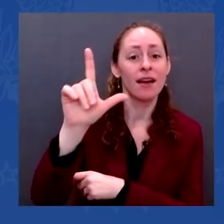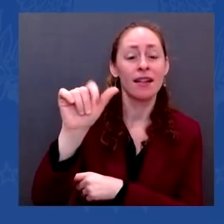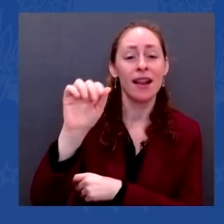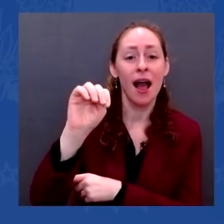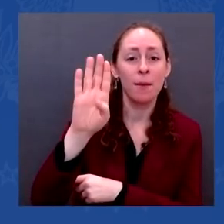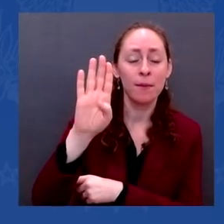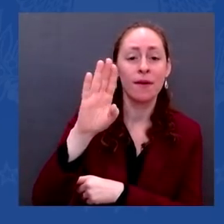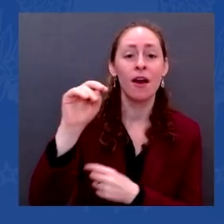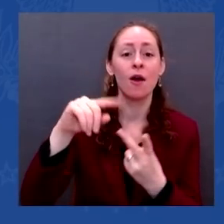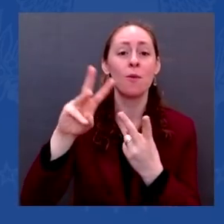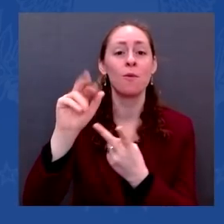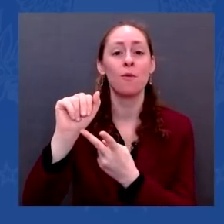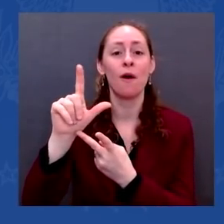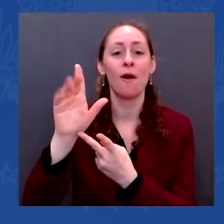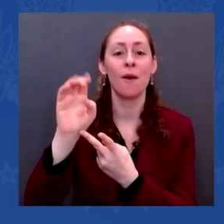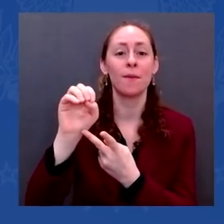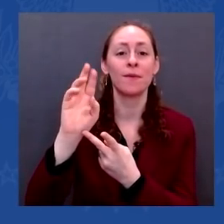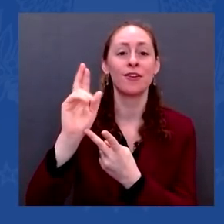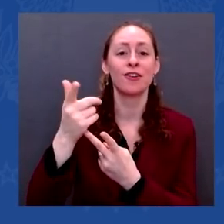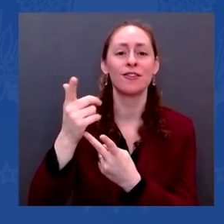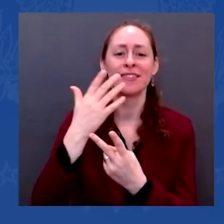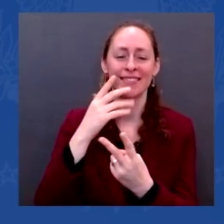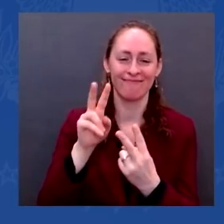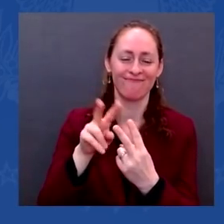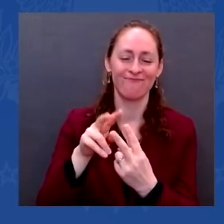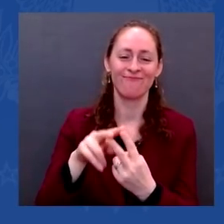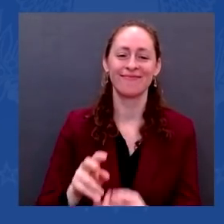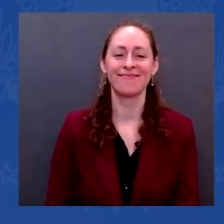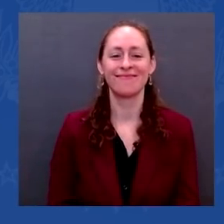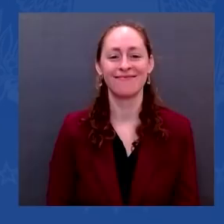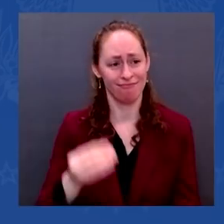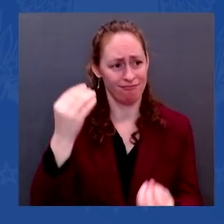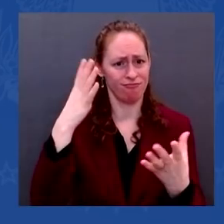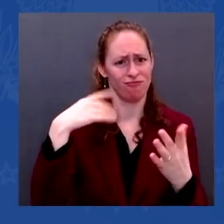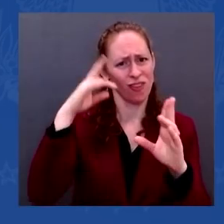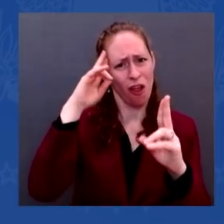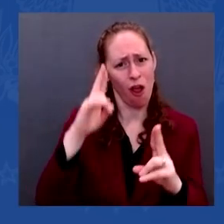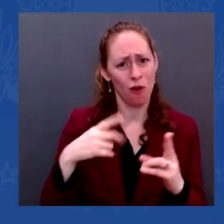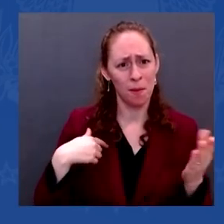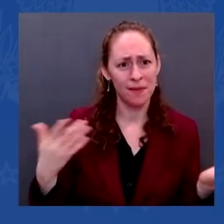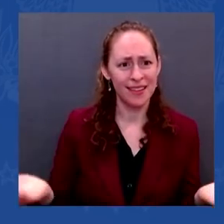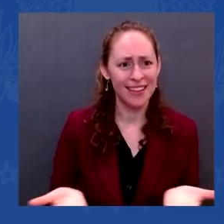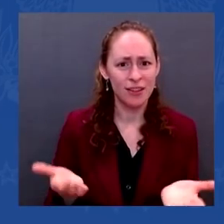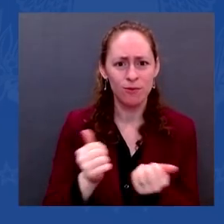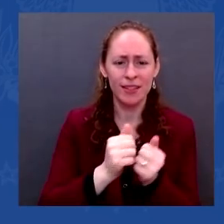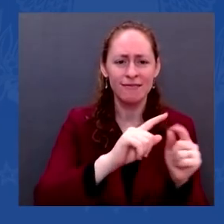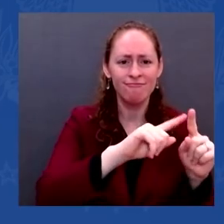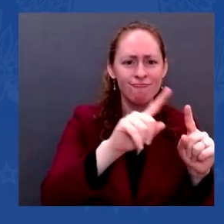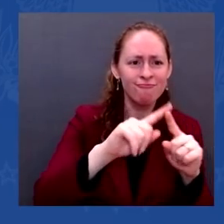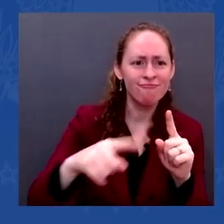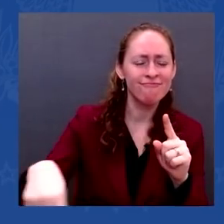with faith leaders from across our country and of course, with our President who is, as we all know,